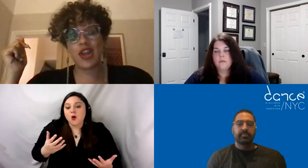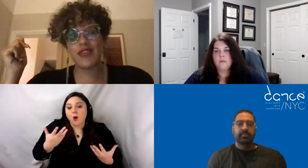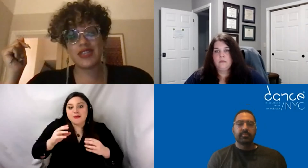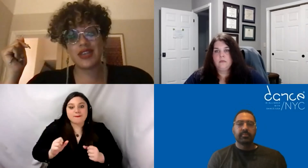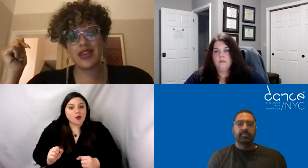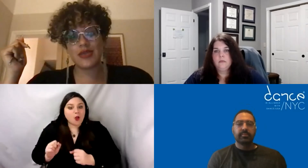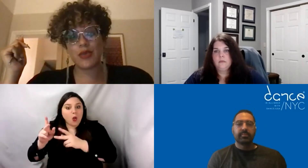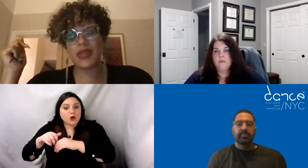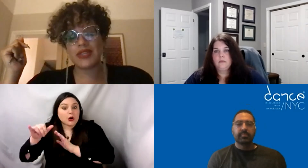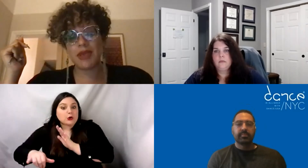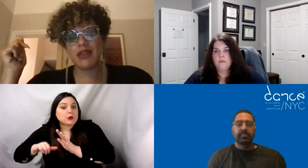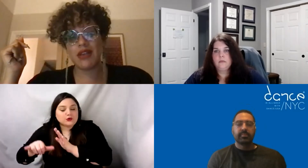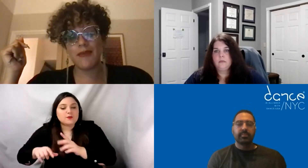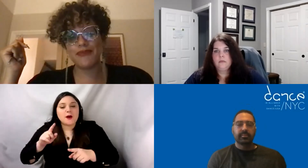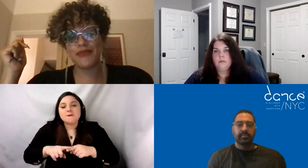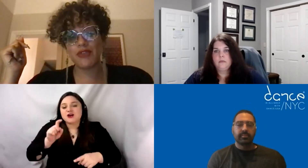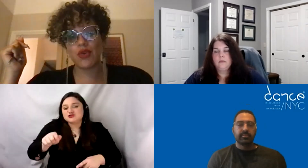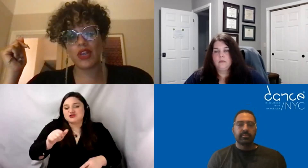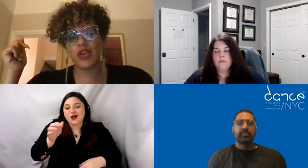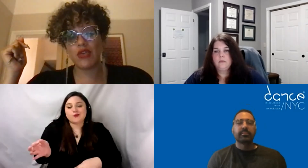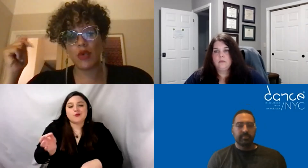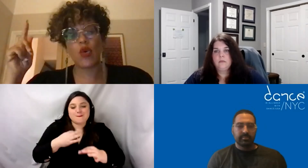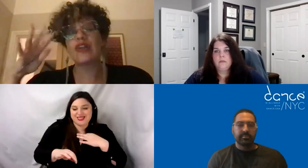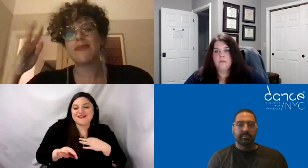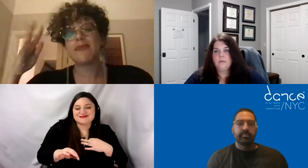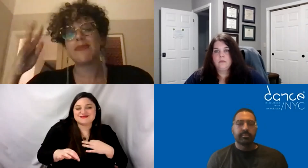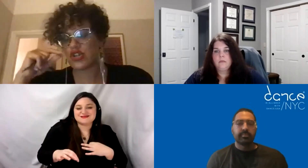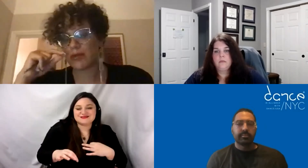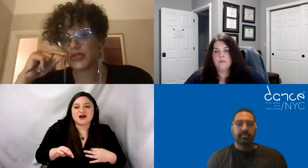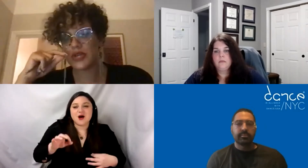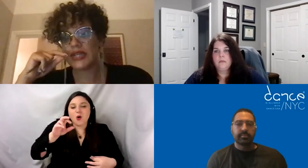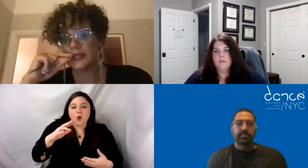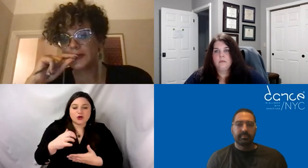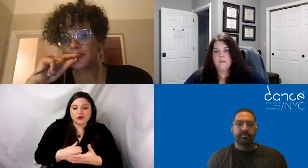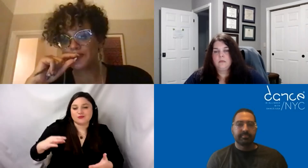or as a monetization opportunity.